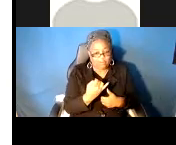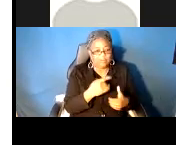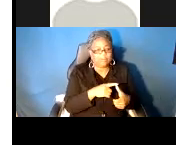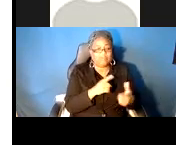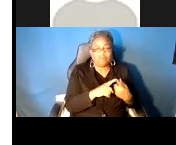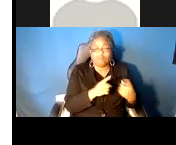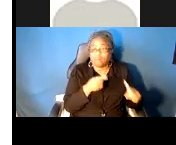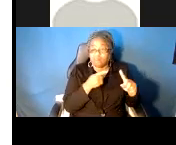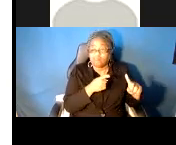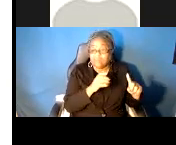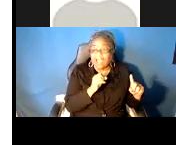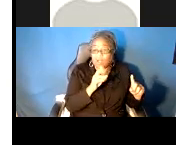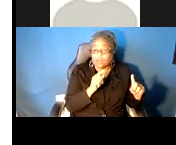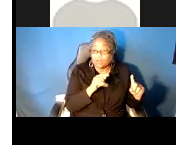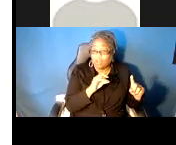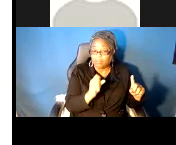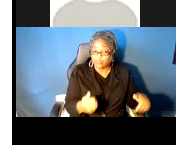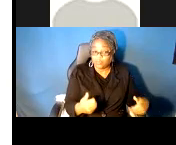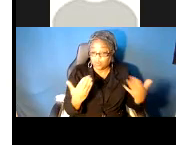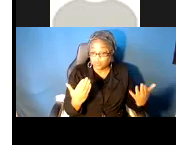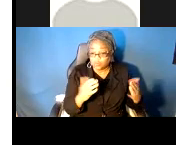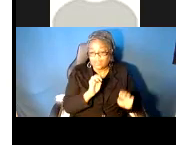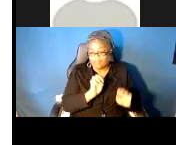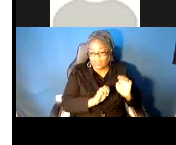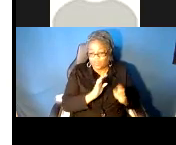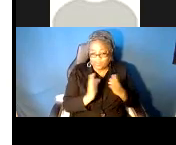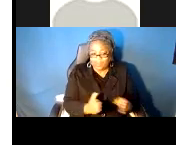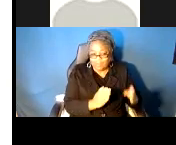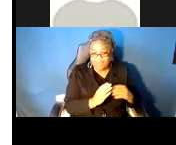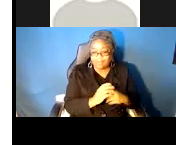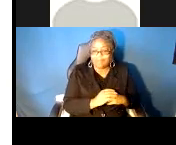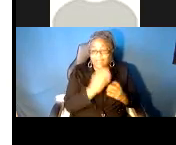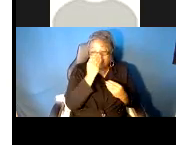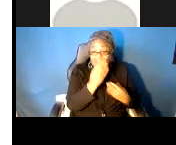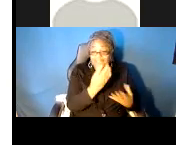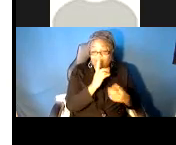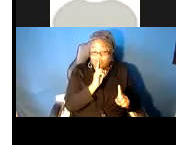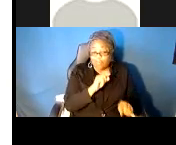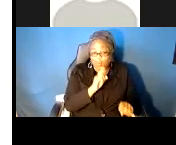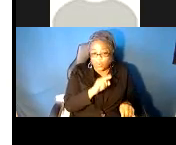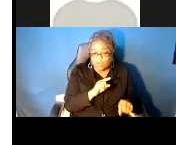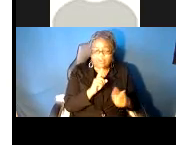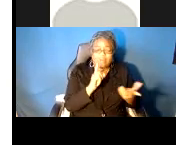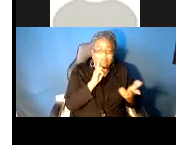your evaluation plan, and data for reporting, which includes, for example, participant numbers